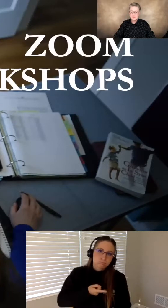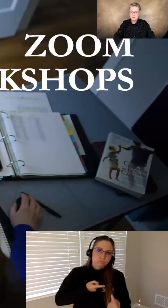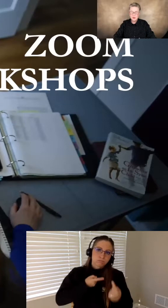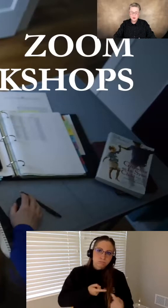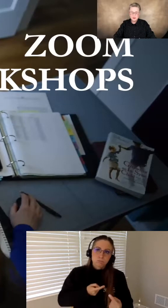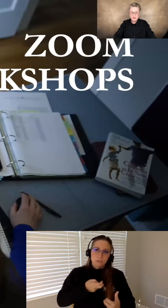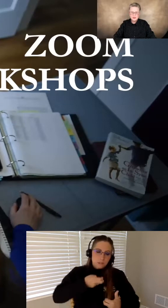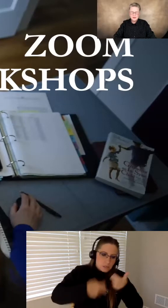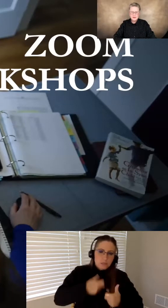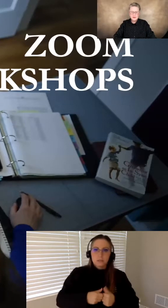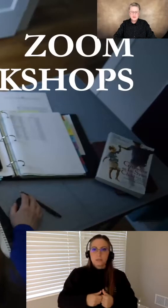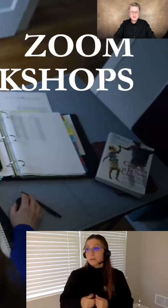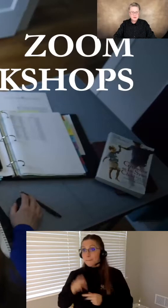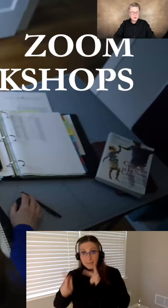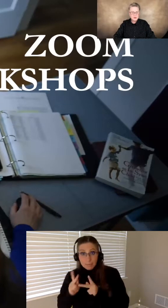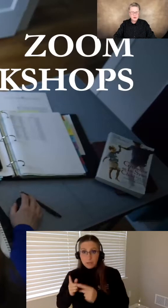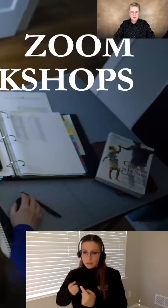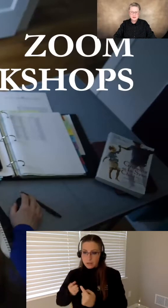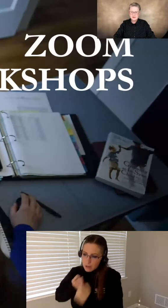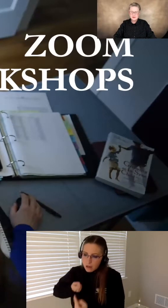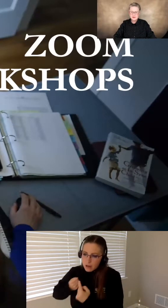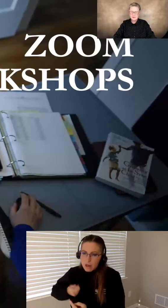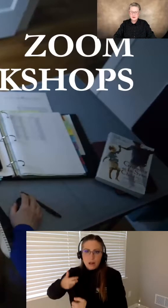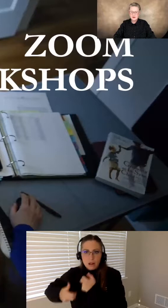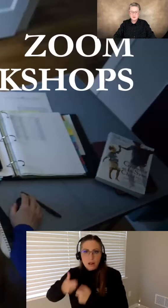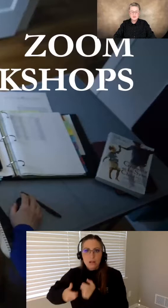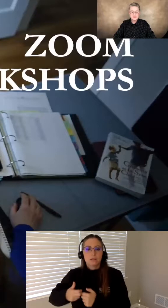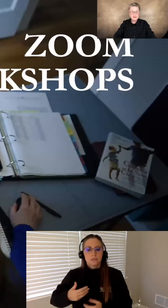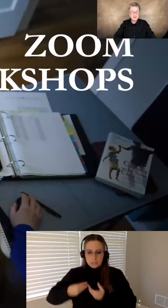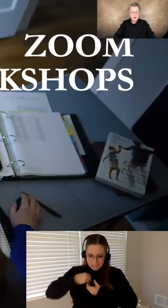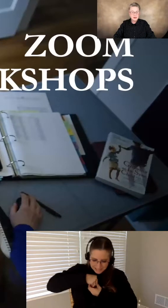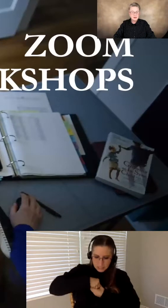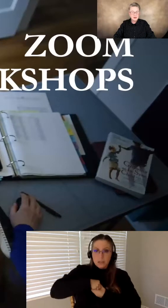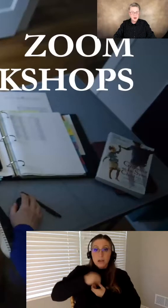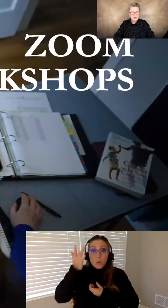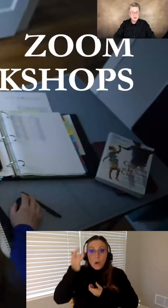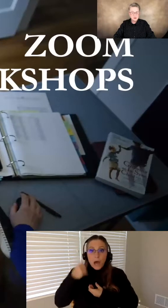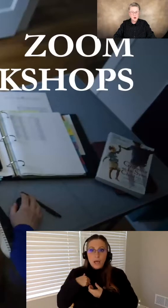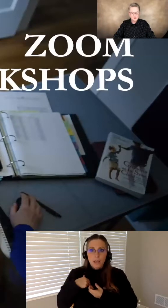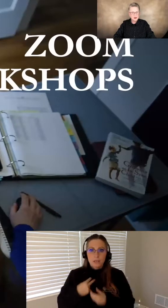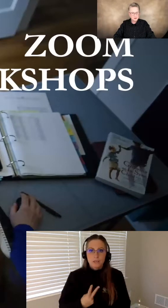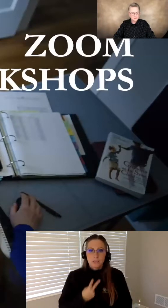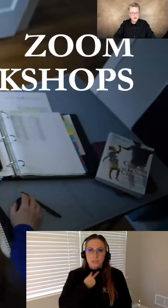people, it's been difficult for us because we've been stuck in a lot of Zoom workshops, right